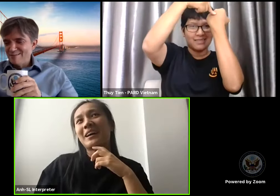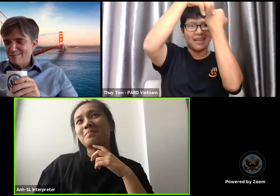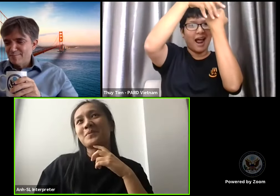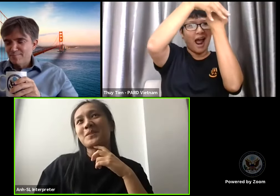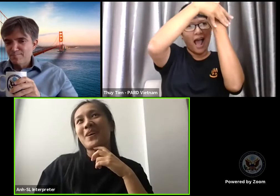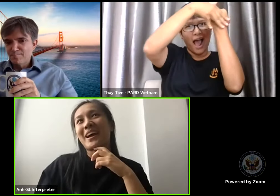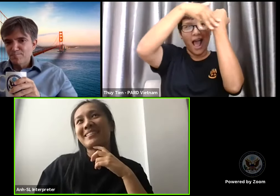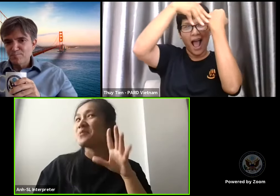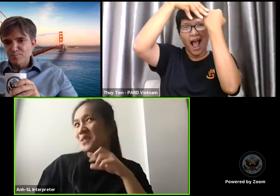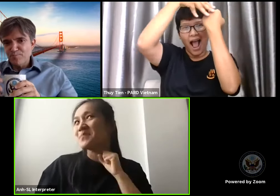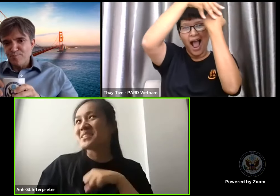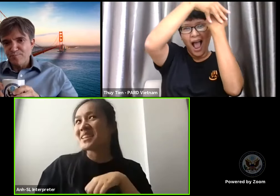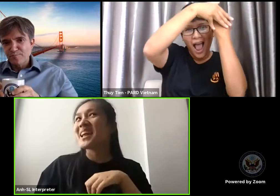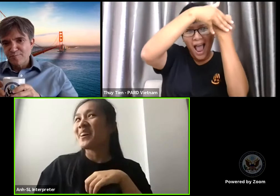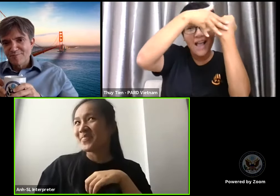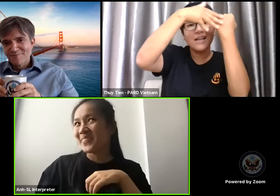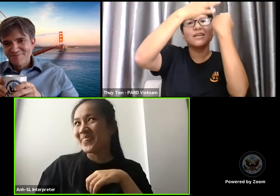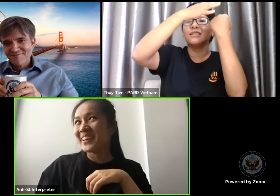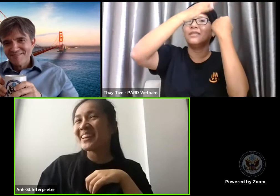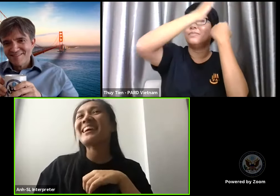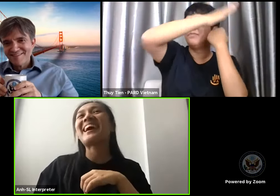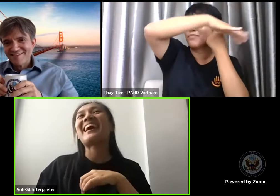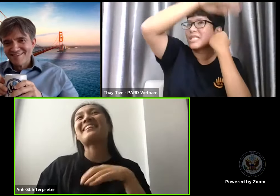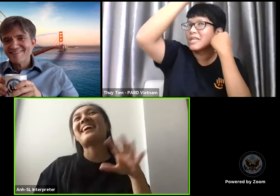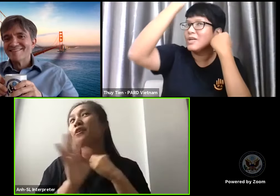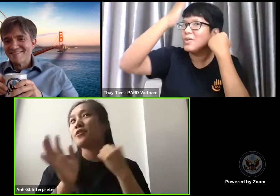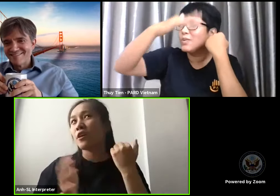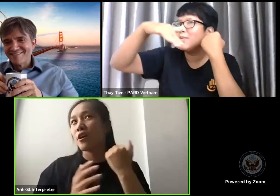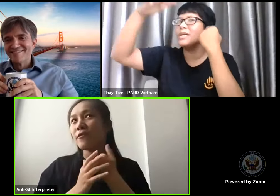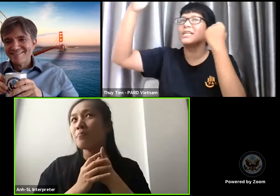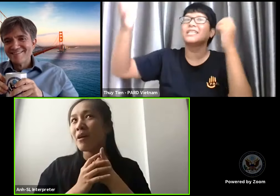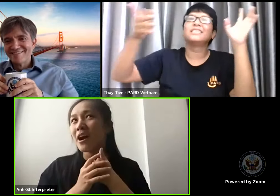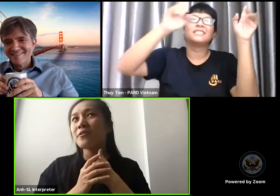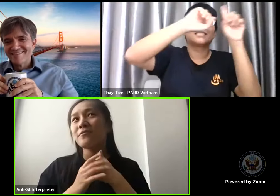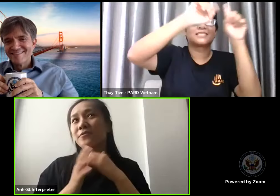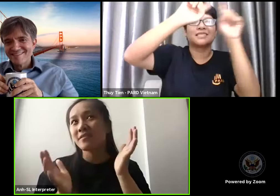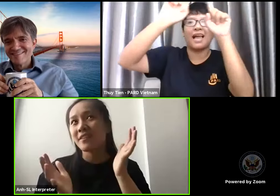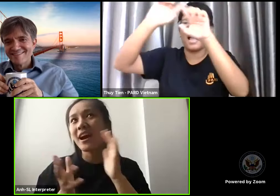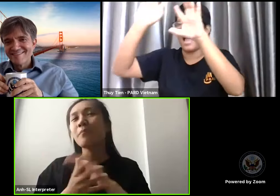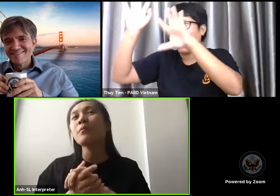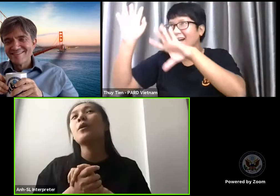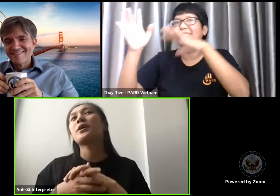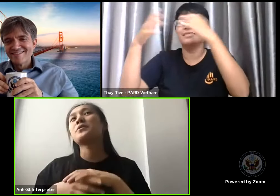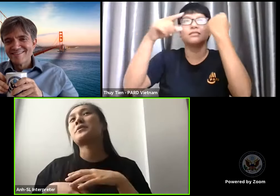[Anh] I think you should first visit Hanoi and then the northern part of Vietnam where you